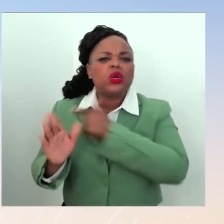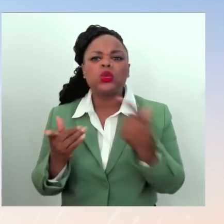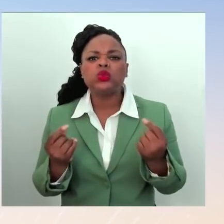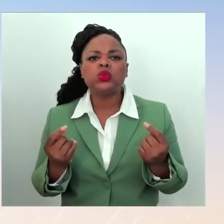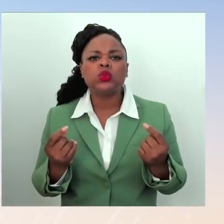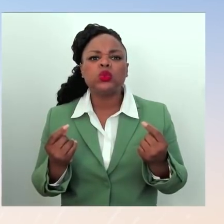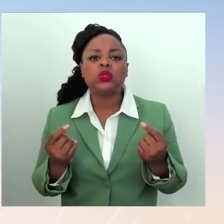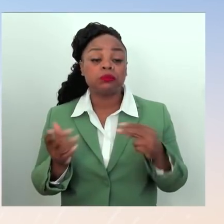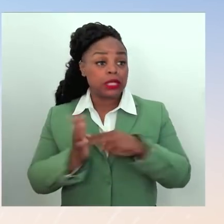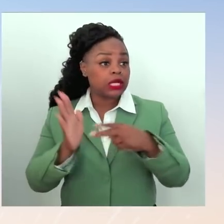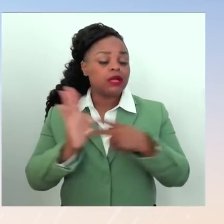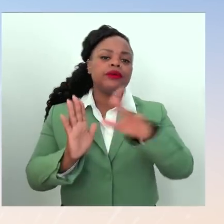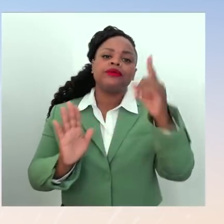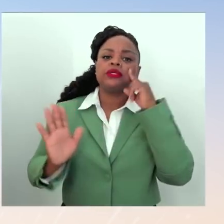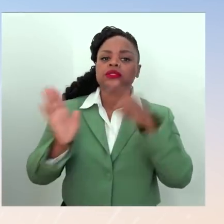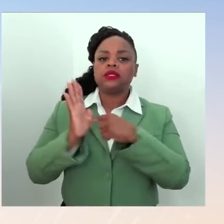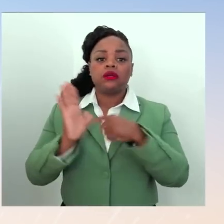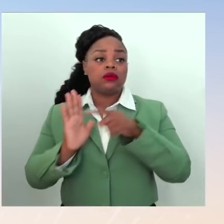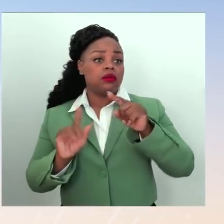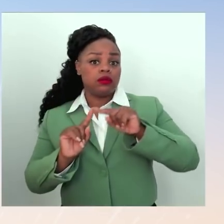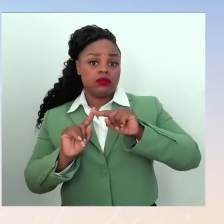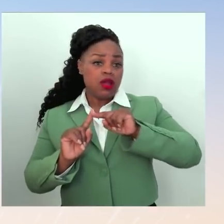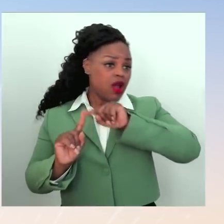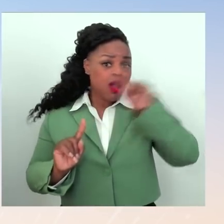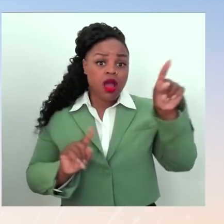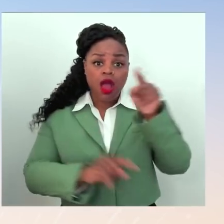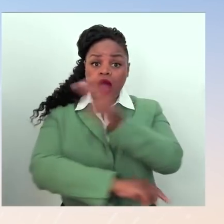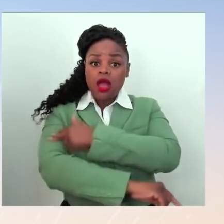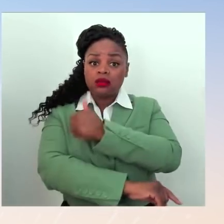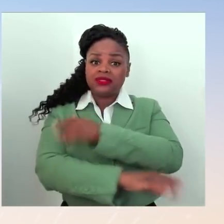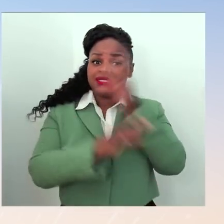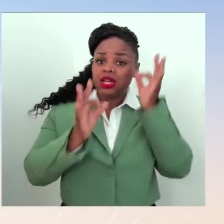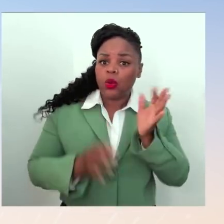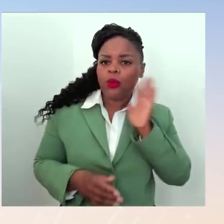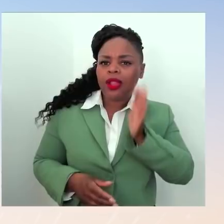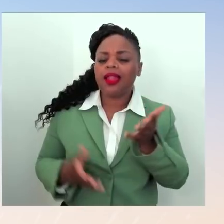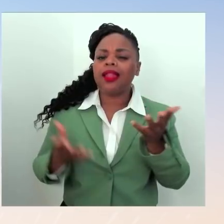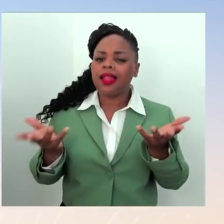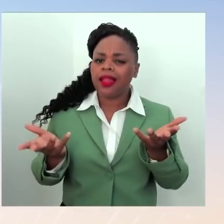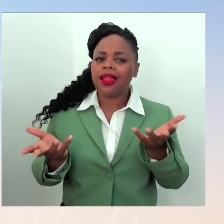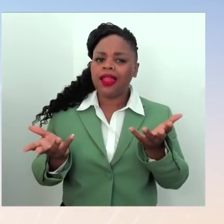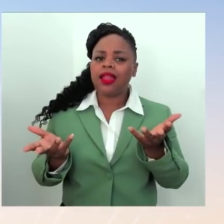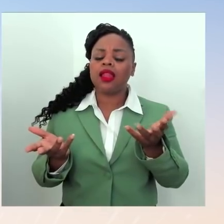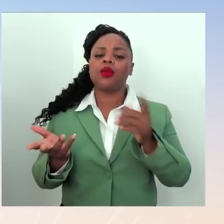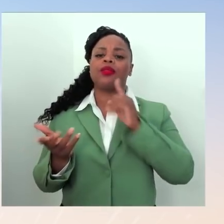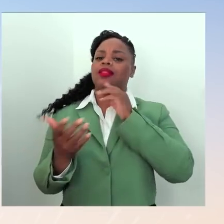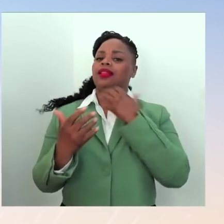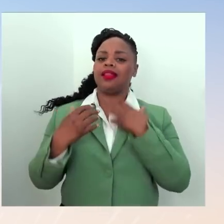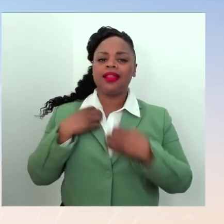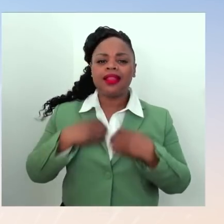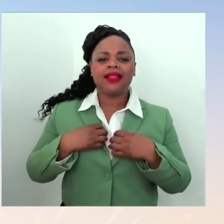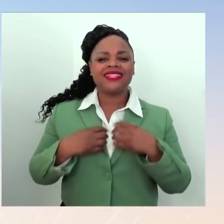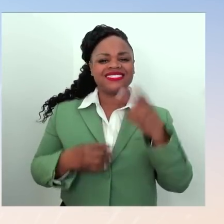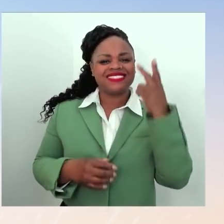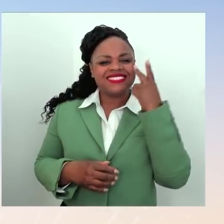peddling conspiracy theories out there and casting doubt on vaccinations when it is our best tool against the virus and the best tool to prevent